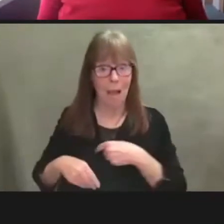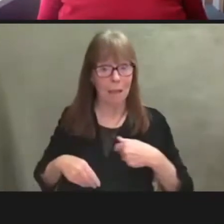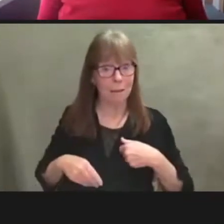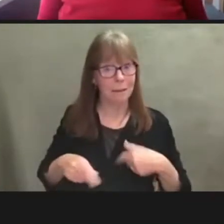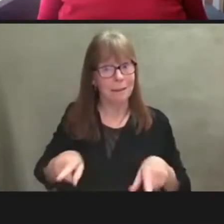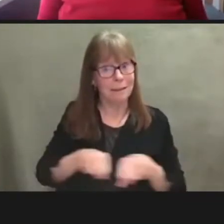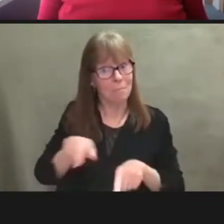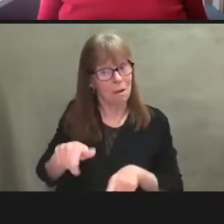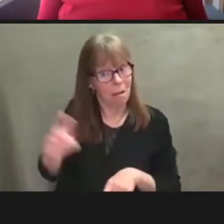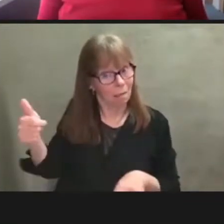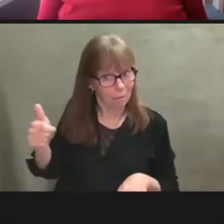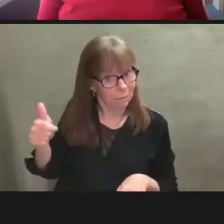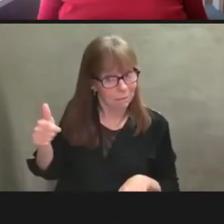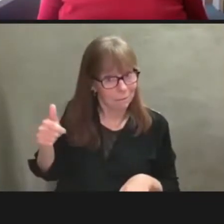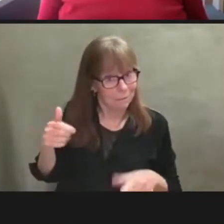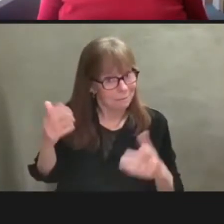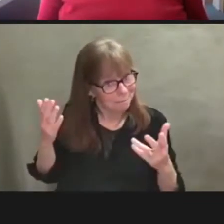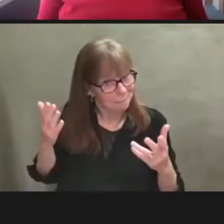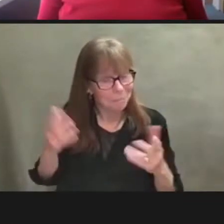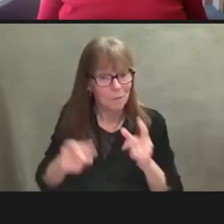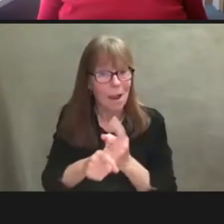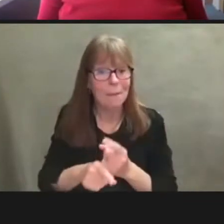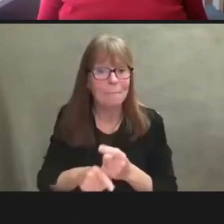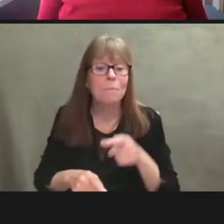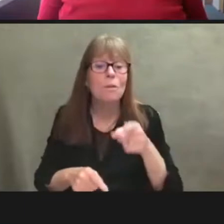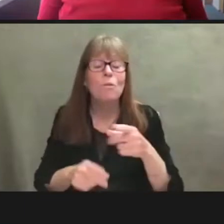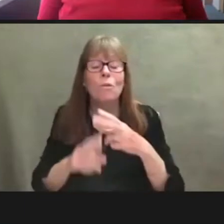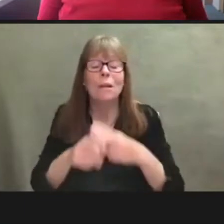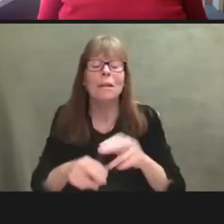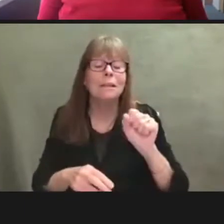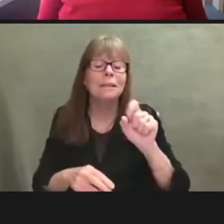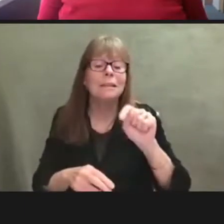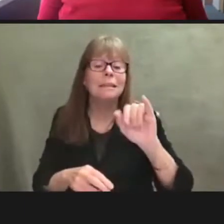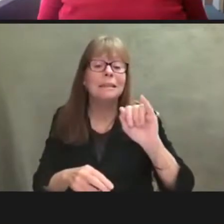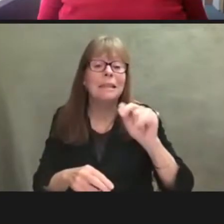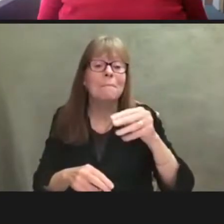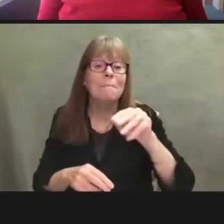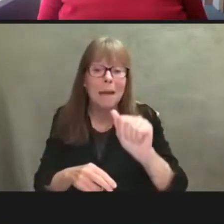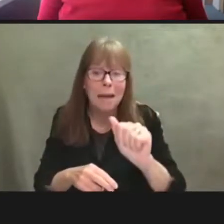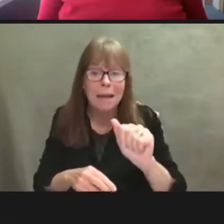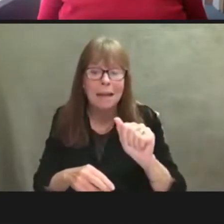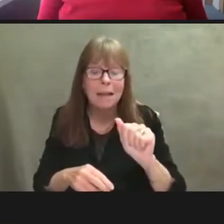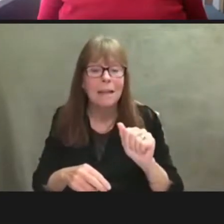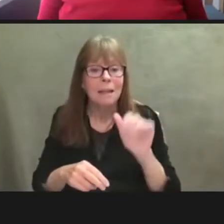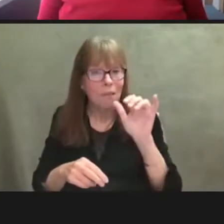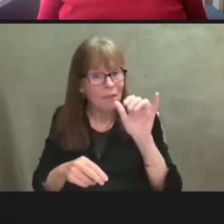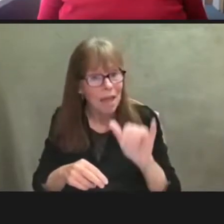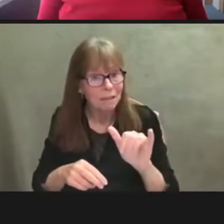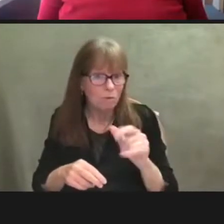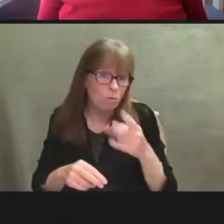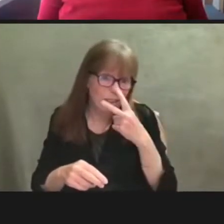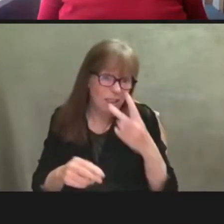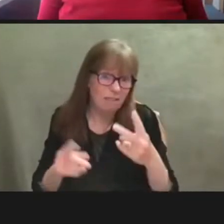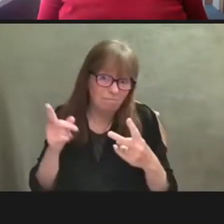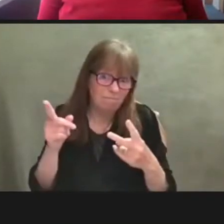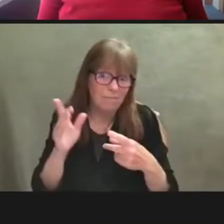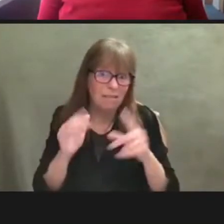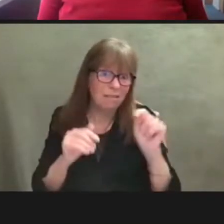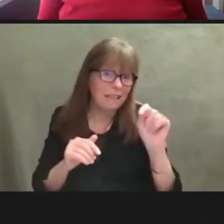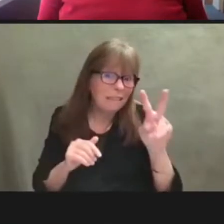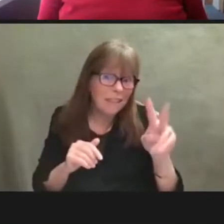You know, when you see stigma addressed also on TV and in movies, right?